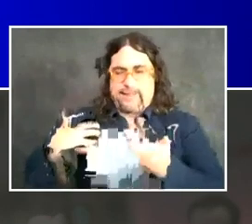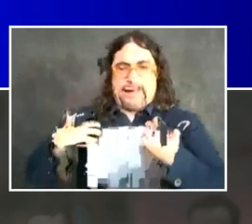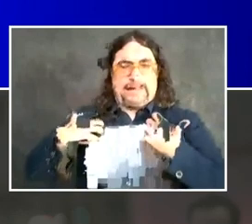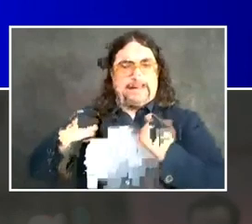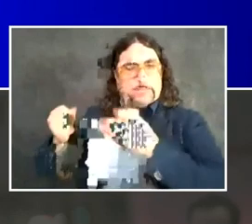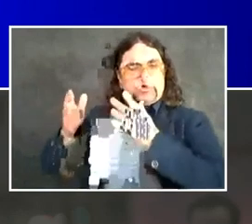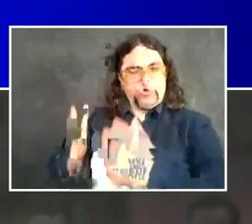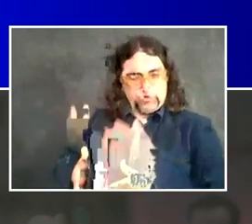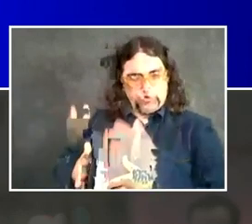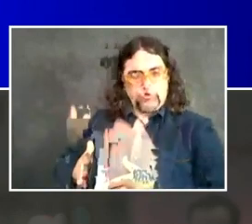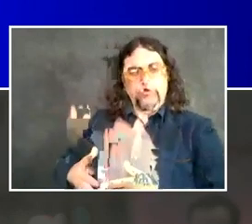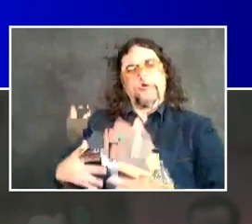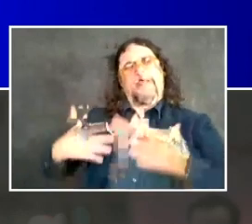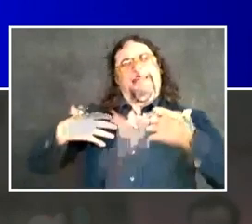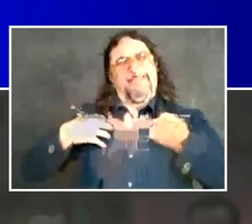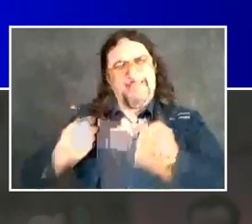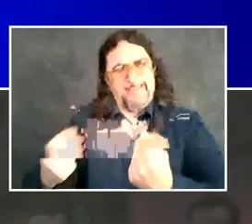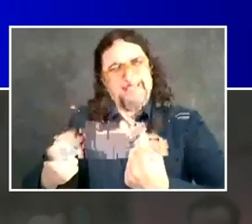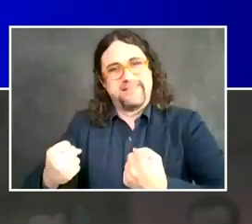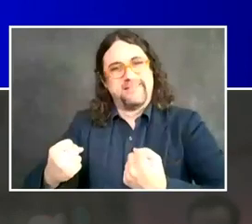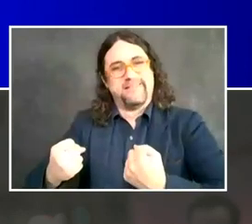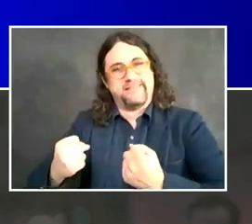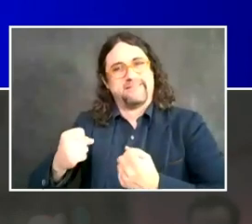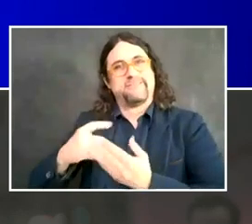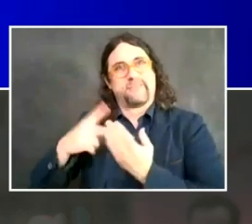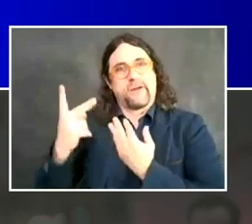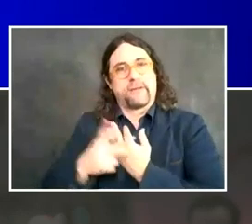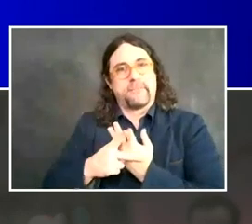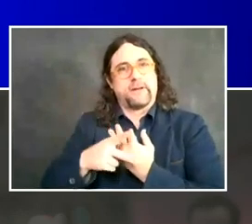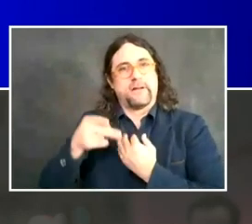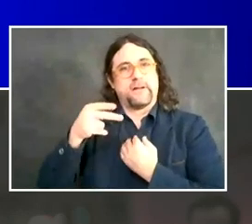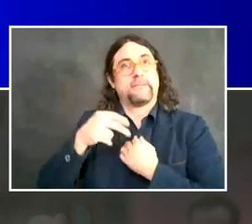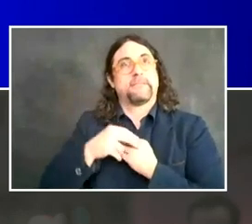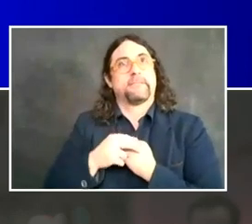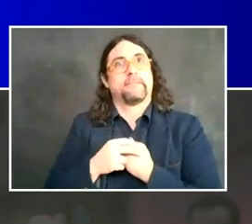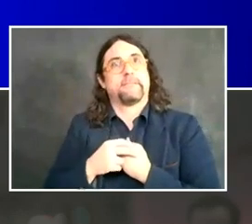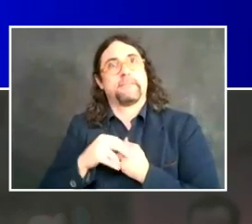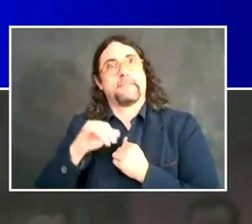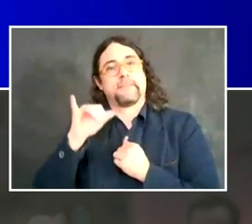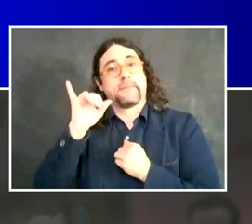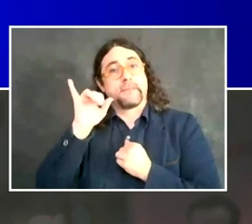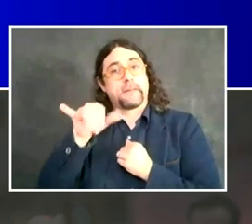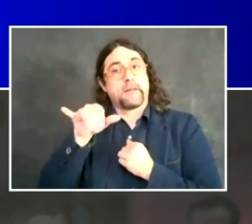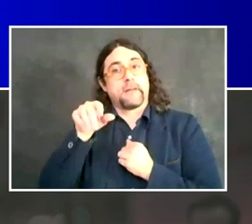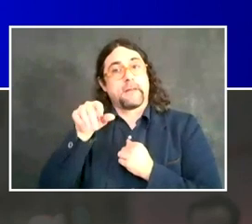WORKERS ARE LEANING ON THIS.